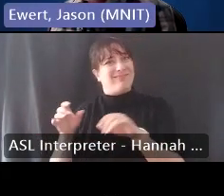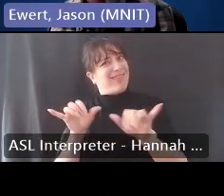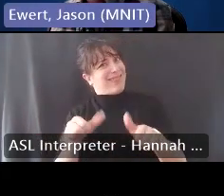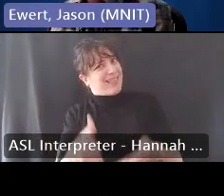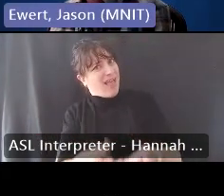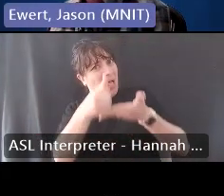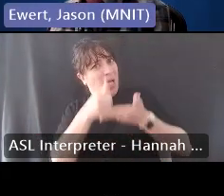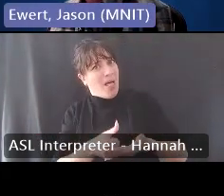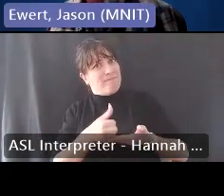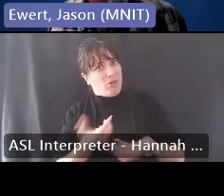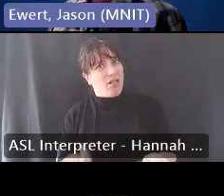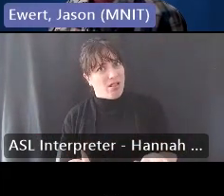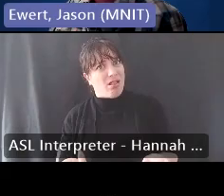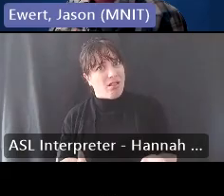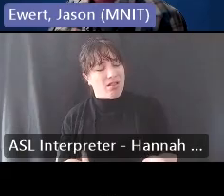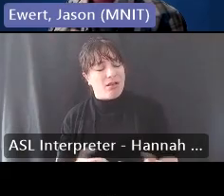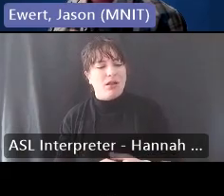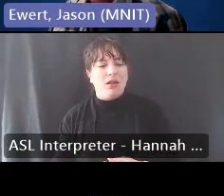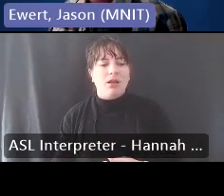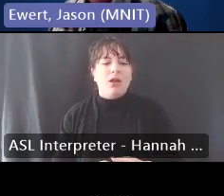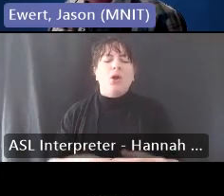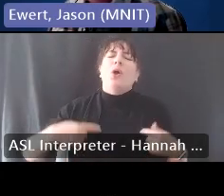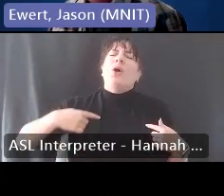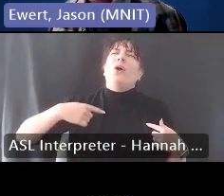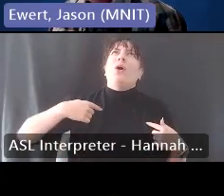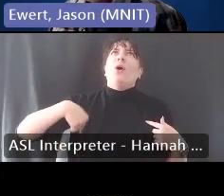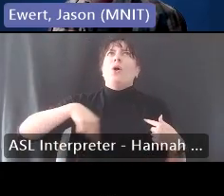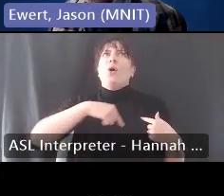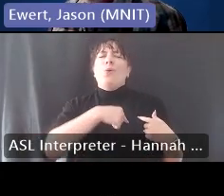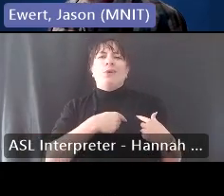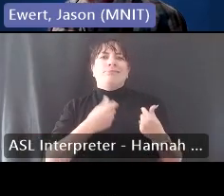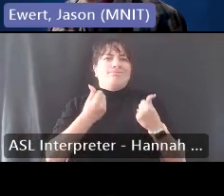We attempt to describe the scale of the map in terms of,